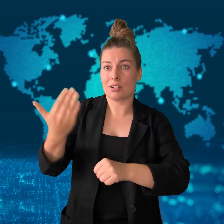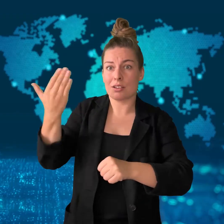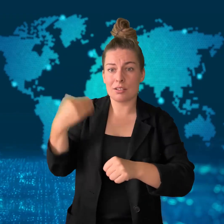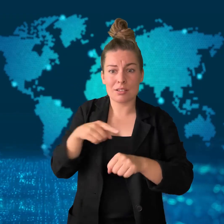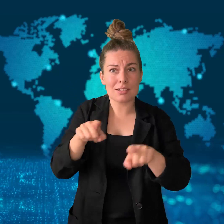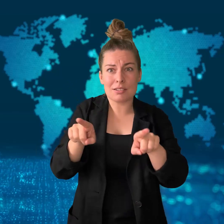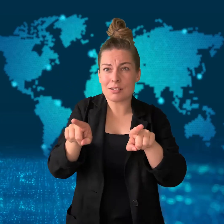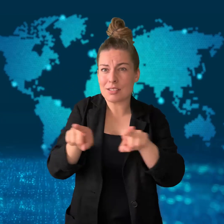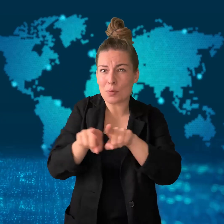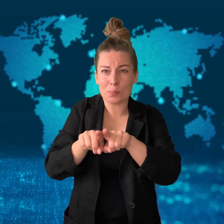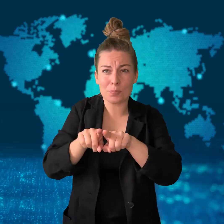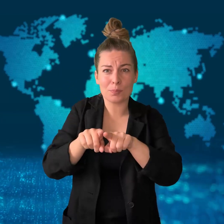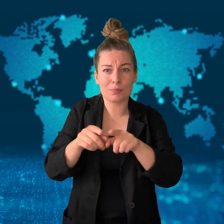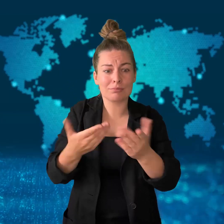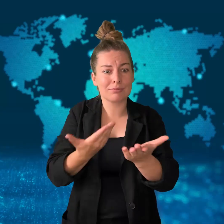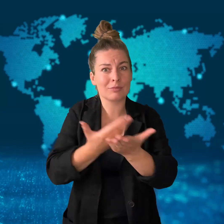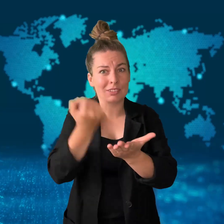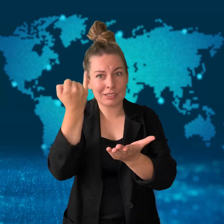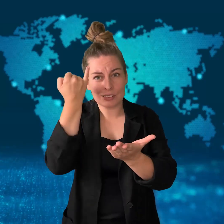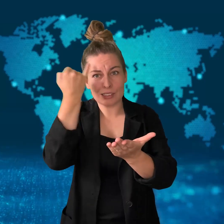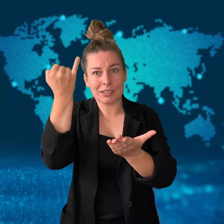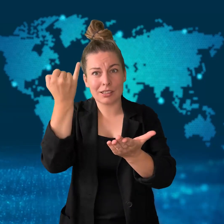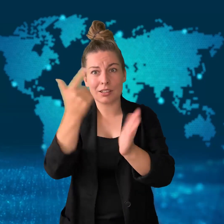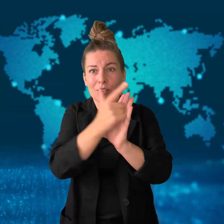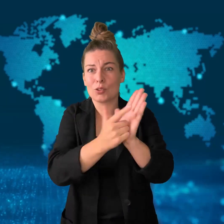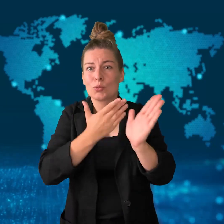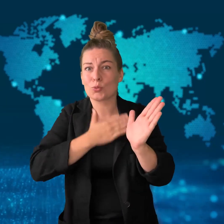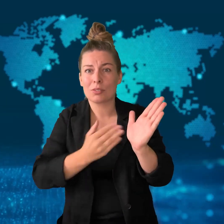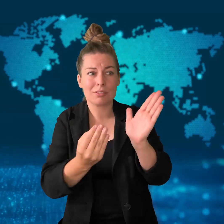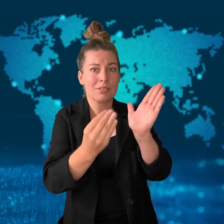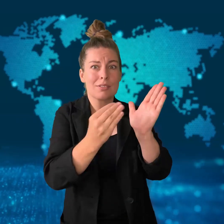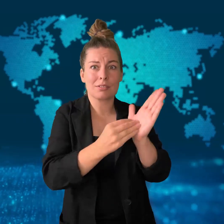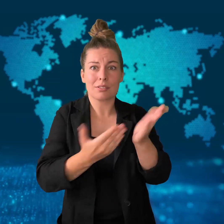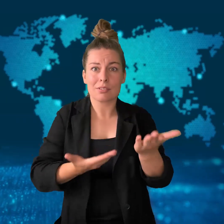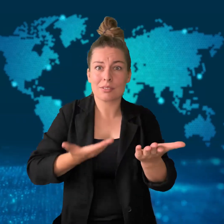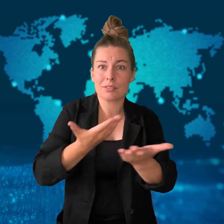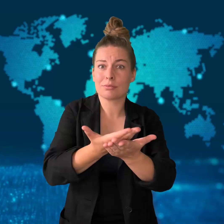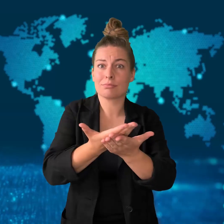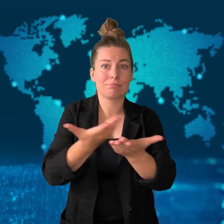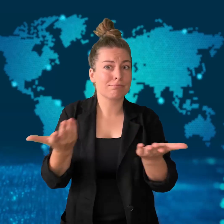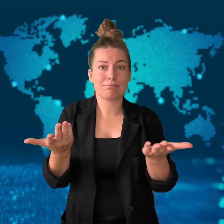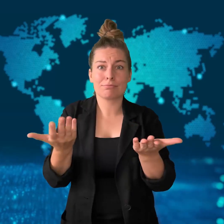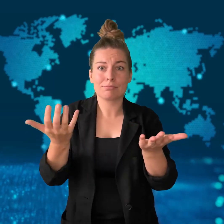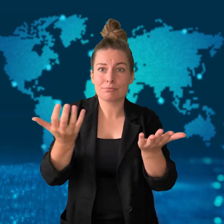It did not pass. Since that time - since 1996 -